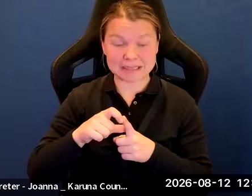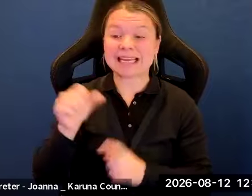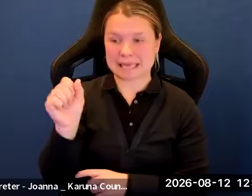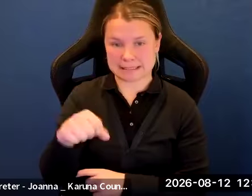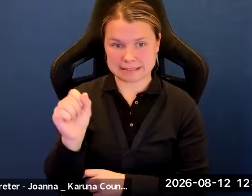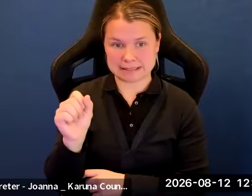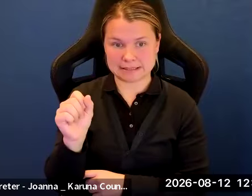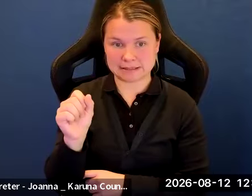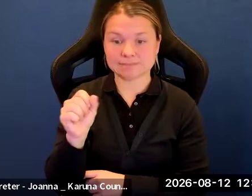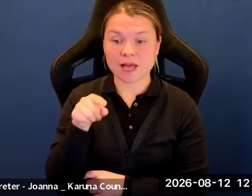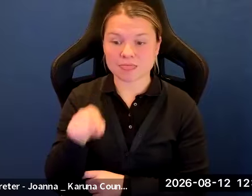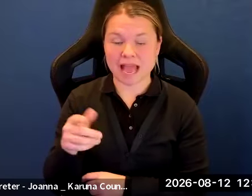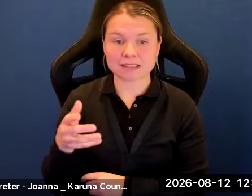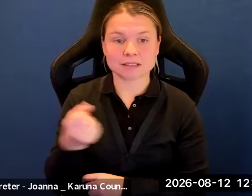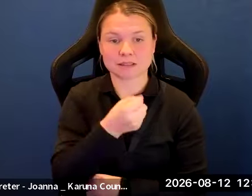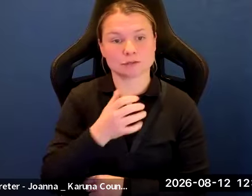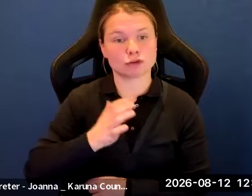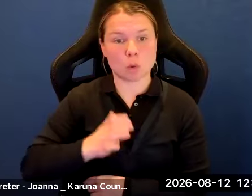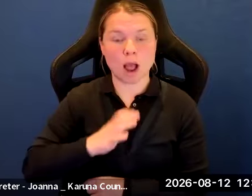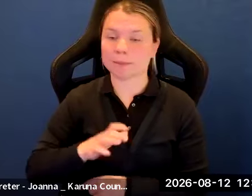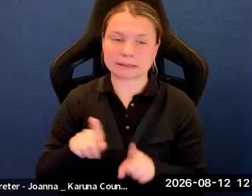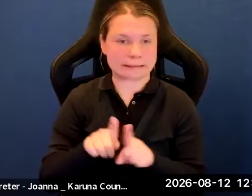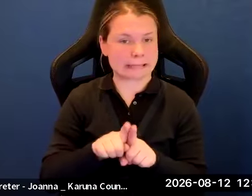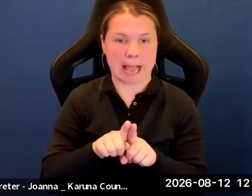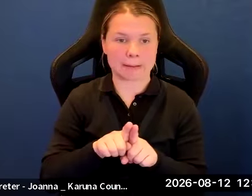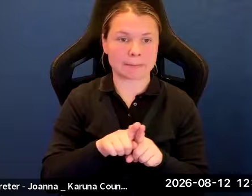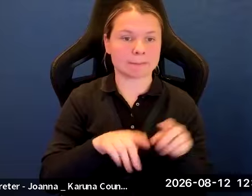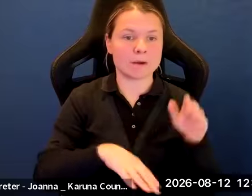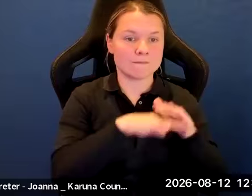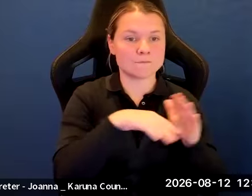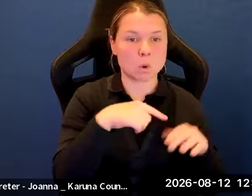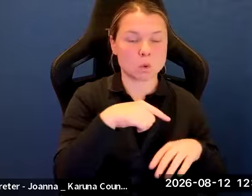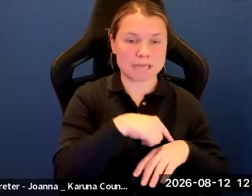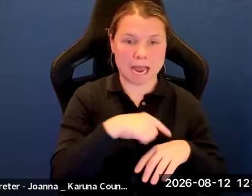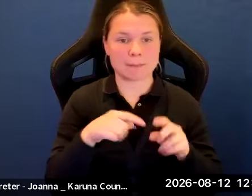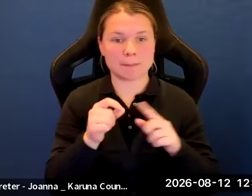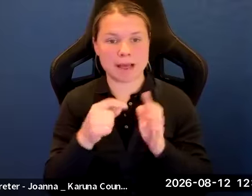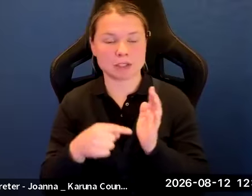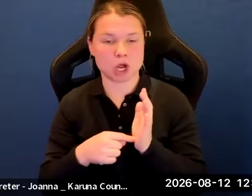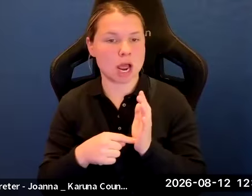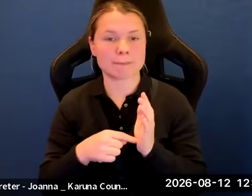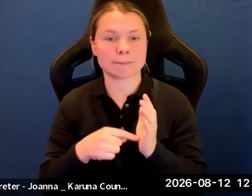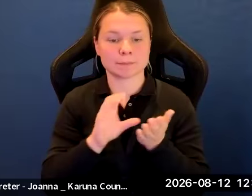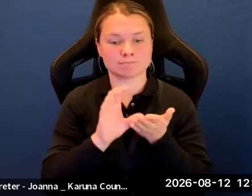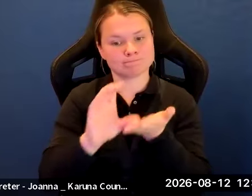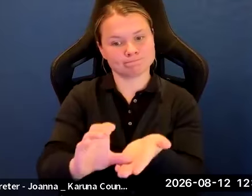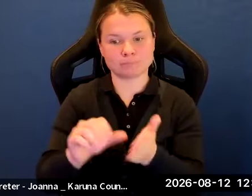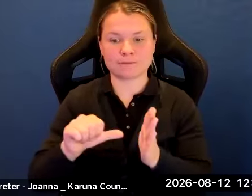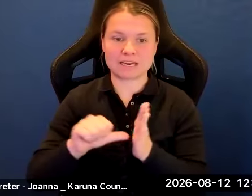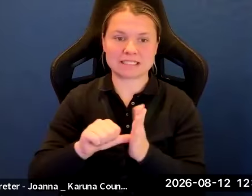professional development funding on professional development? The answer is yes. That requirement still a